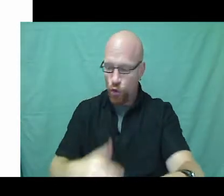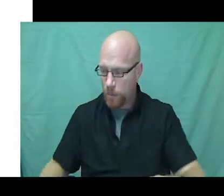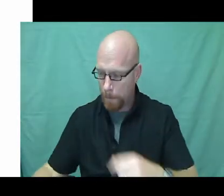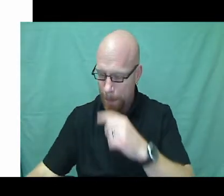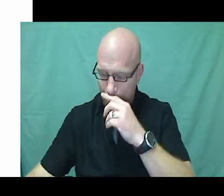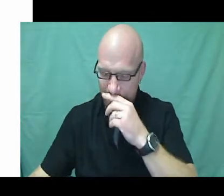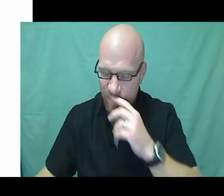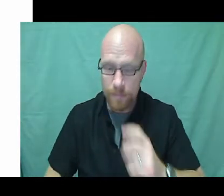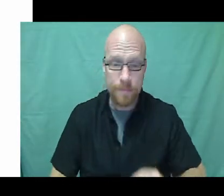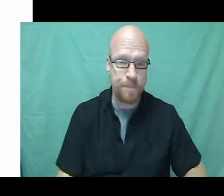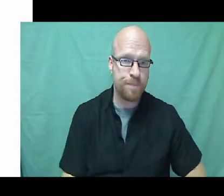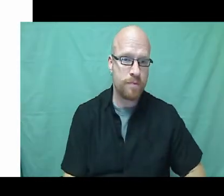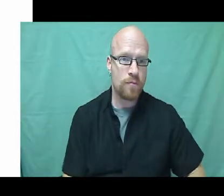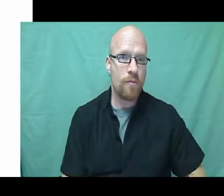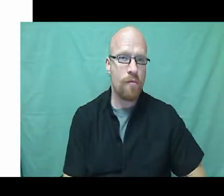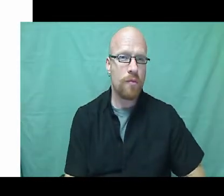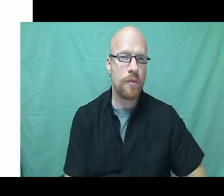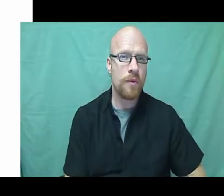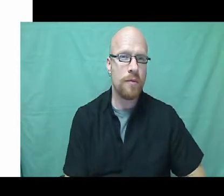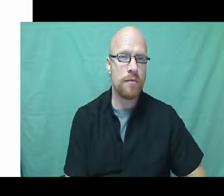in the parentheses, like here.